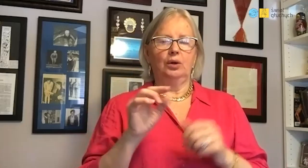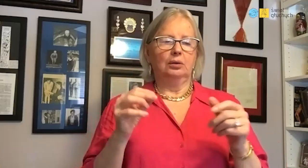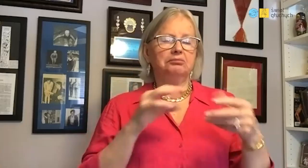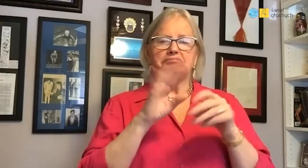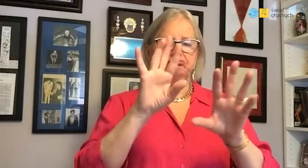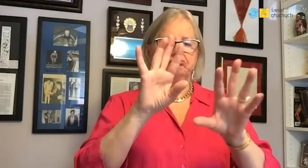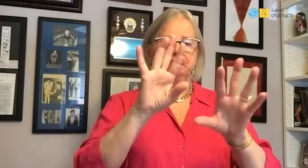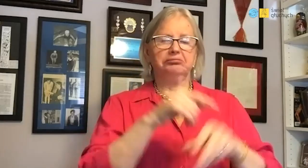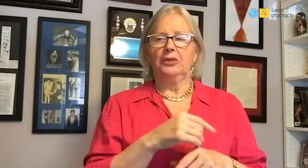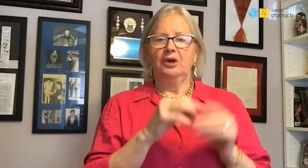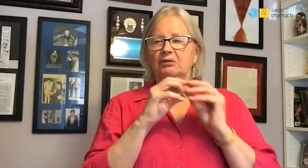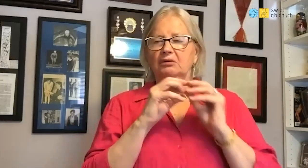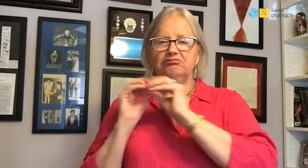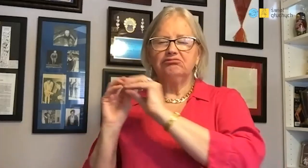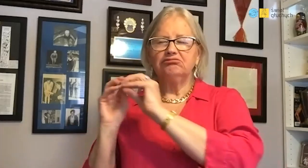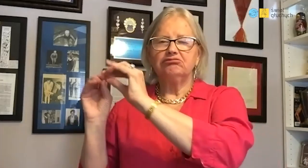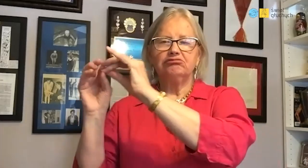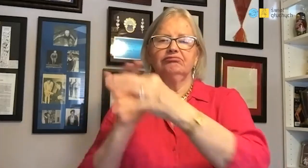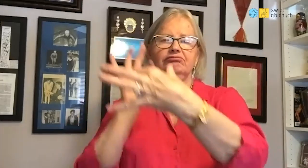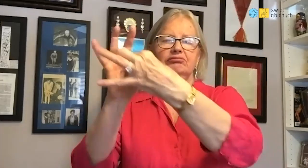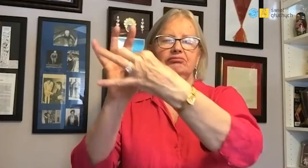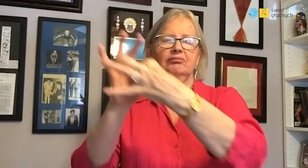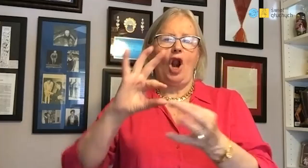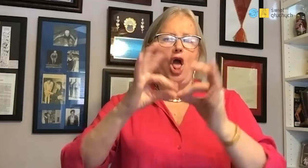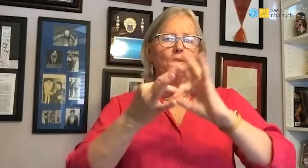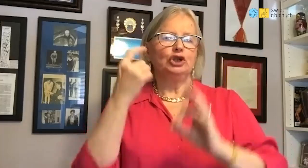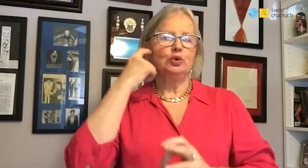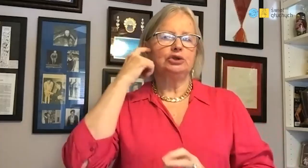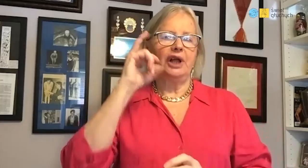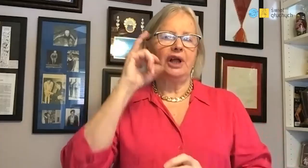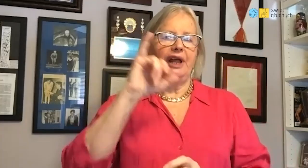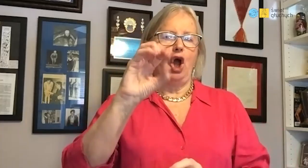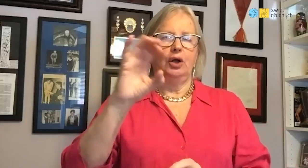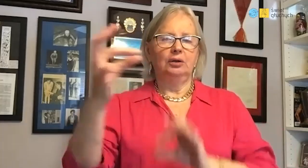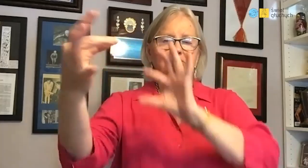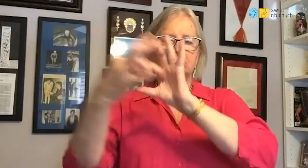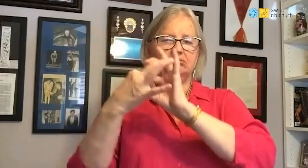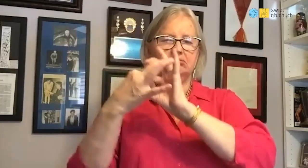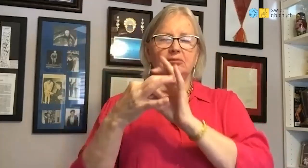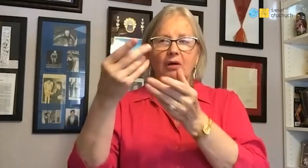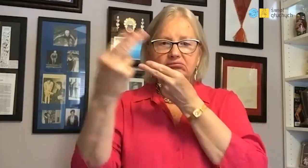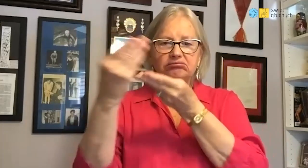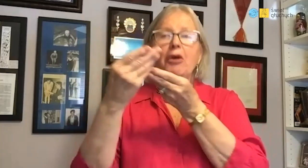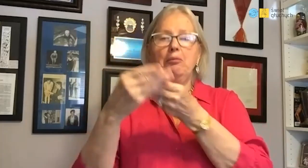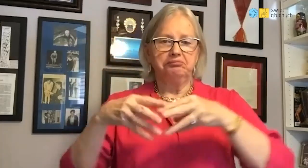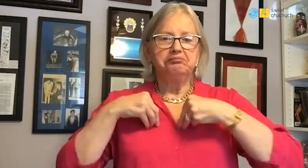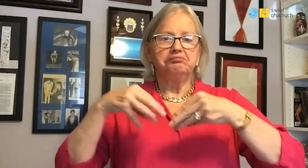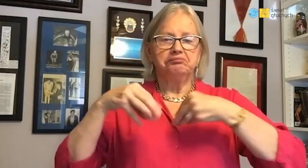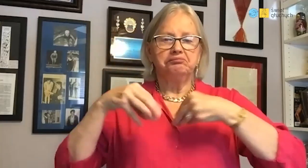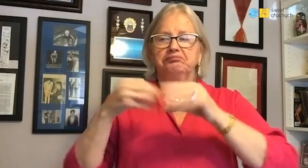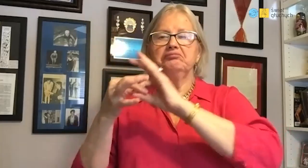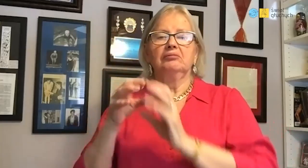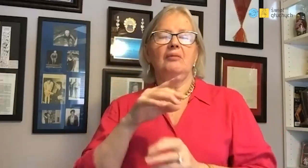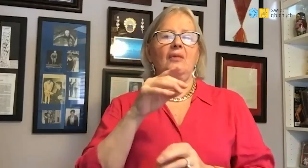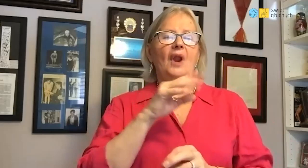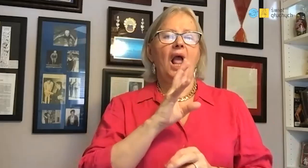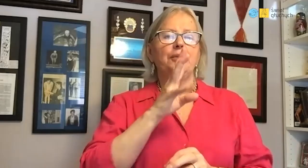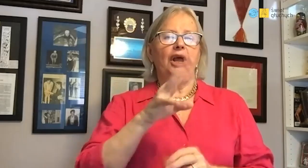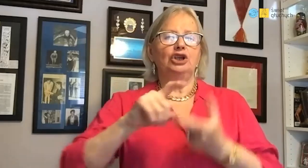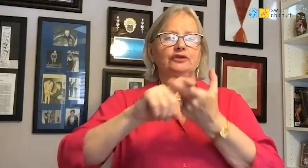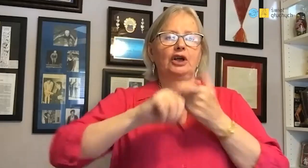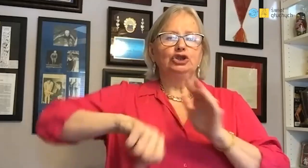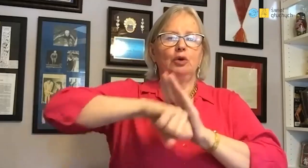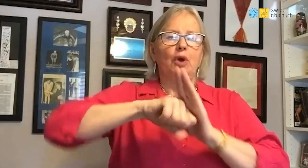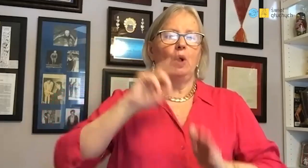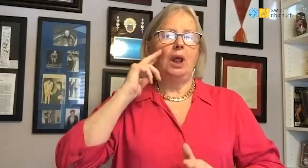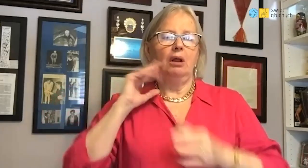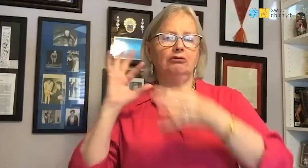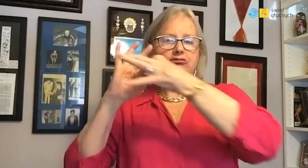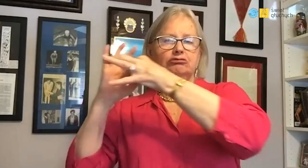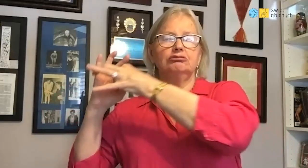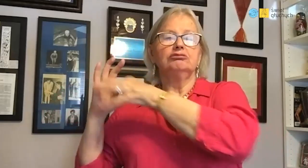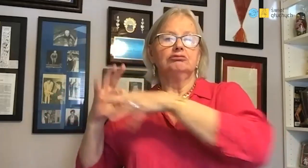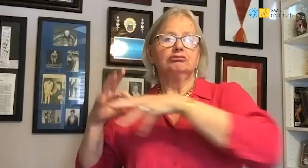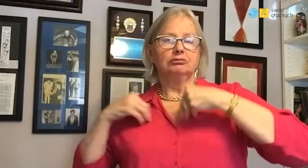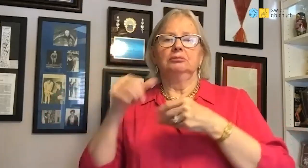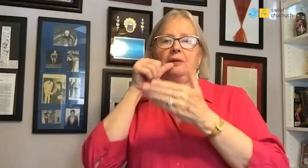She asked the organizers of the Olympics, who replied just like the American Deaf Sports Association.